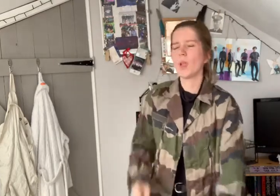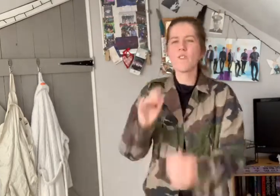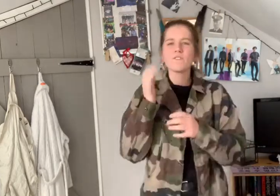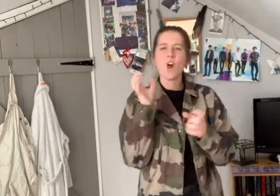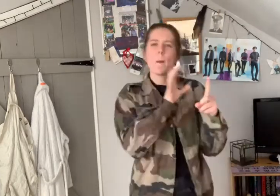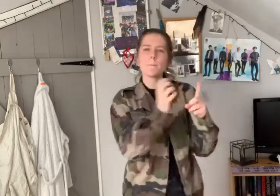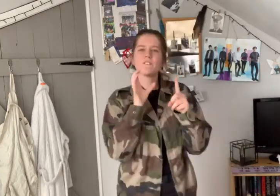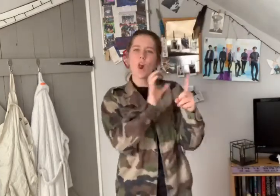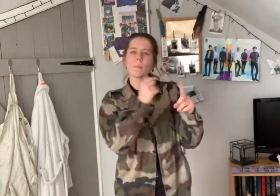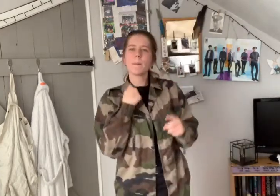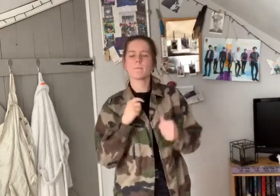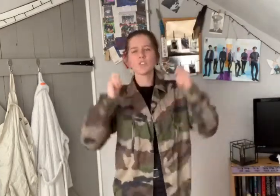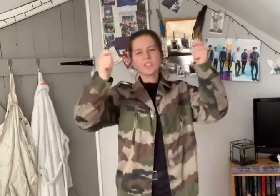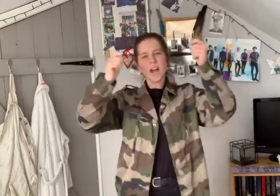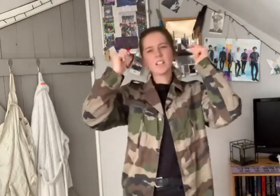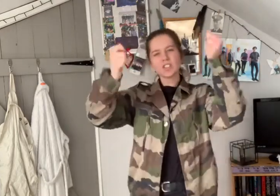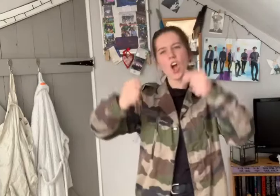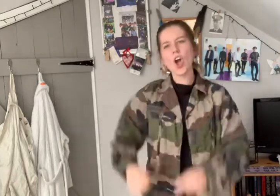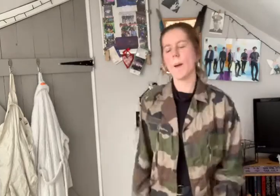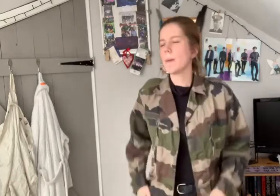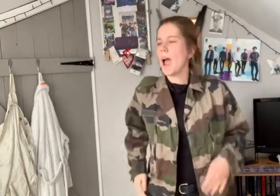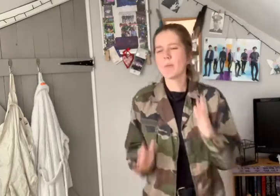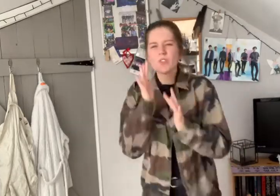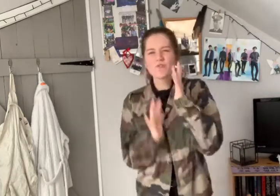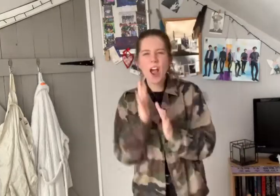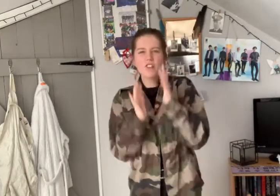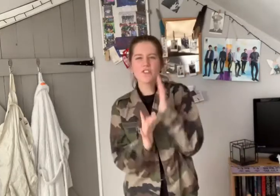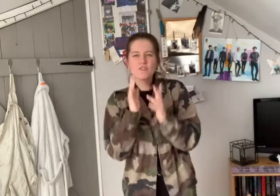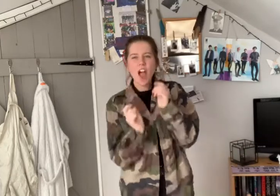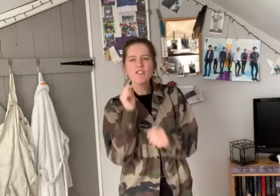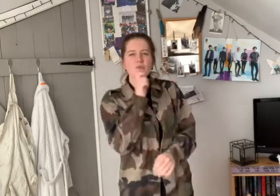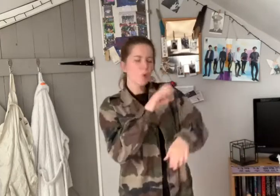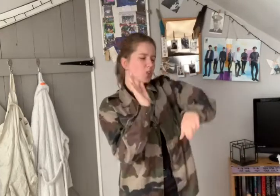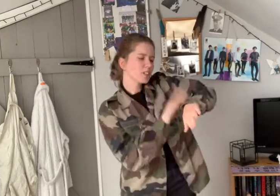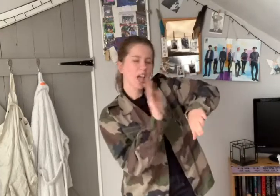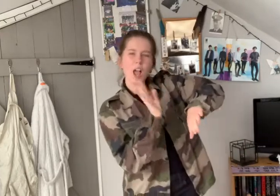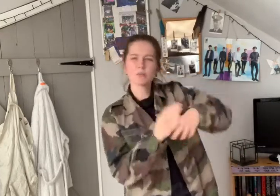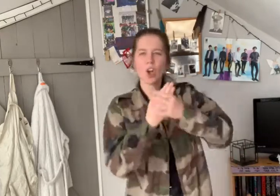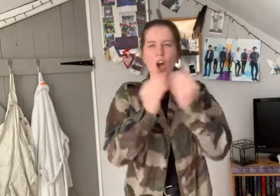Come and follow me follow me with your signs up I'm so firin' firin' boy your time's up